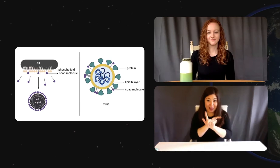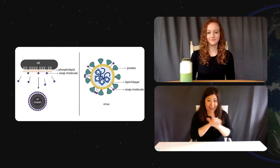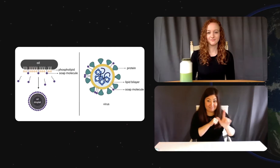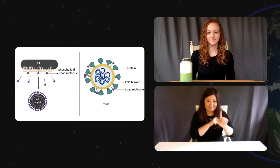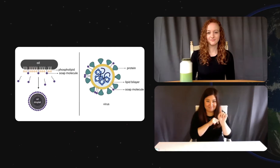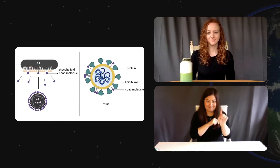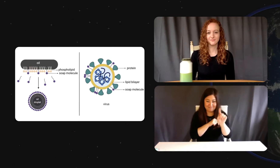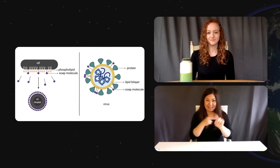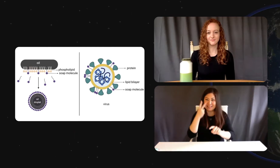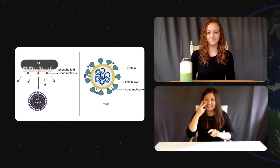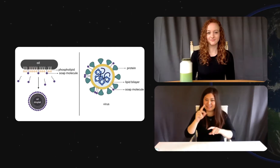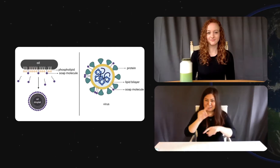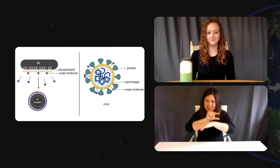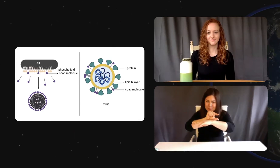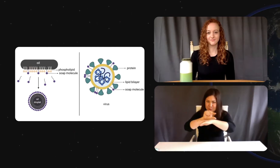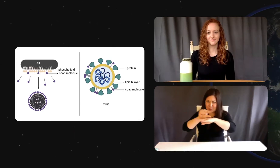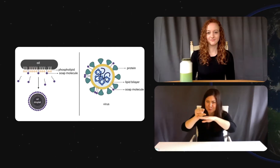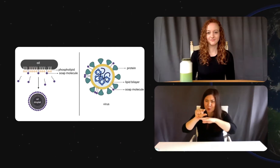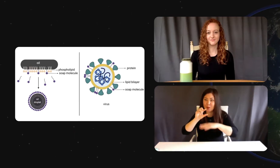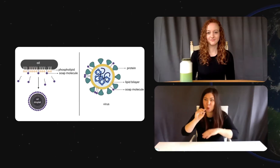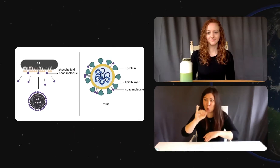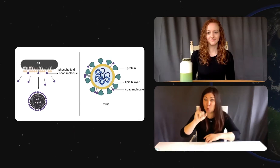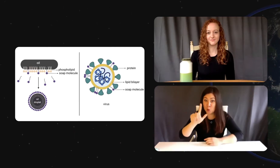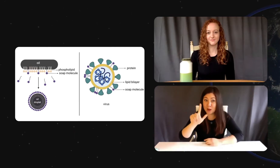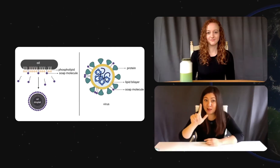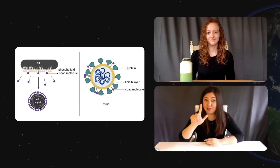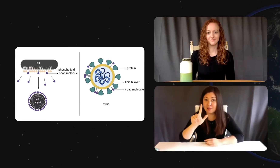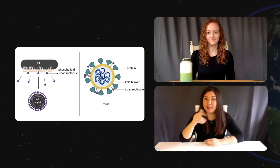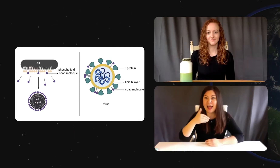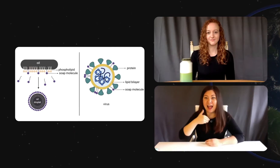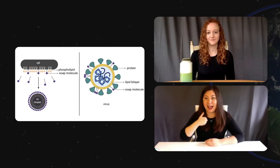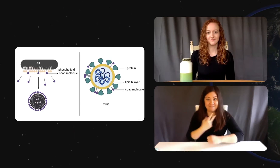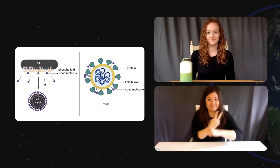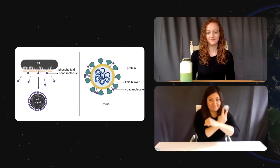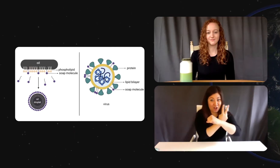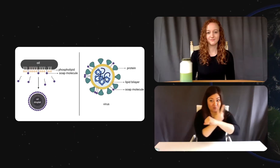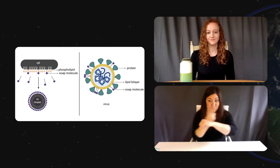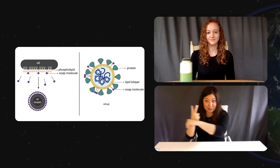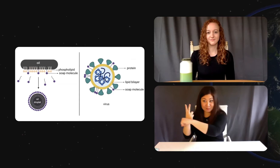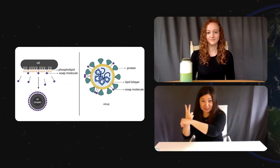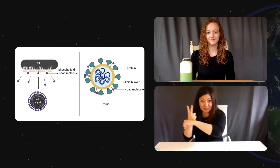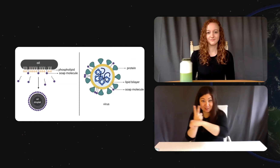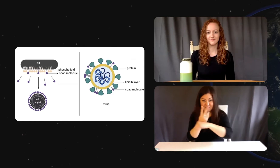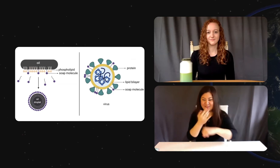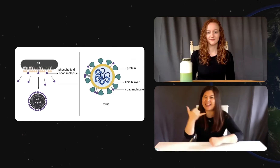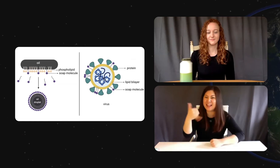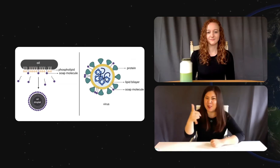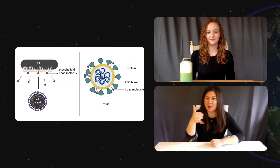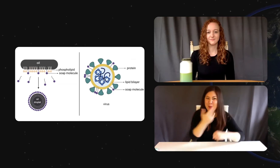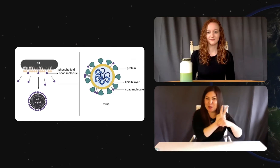Look at the left image. That's a layer of oil. Again, the oil molecules are yellow.